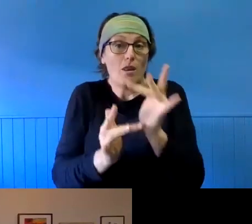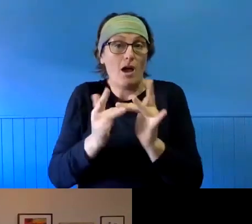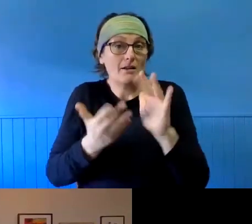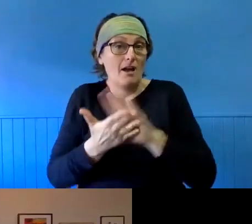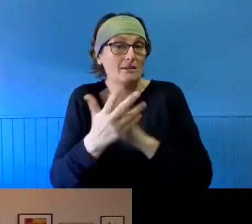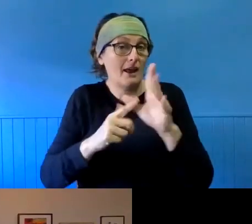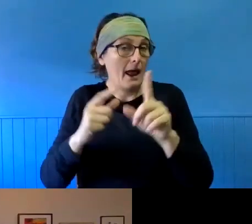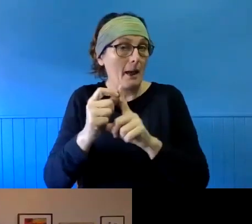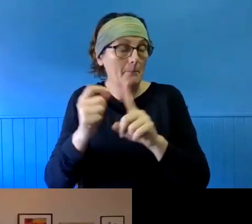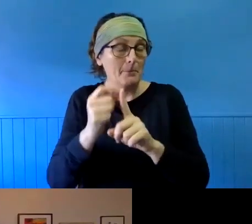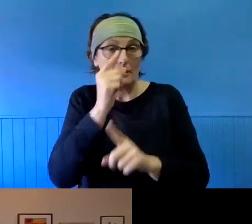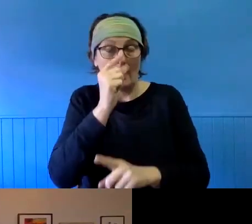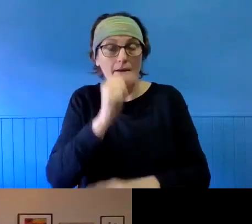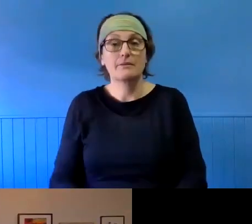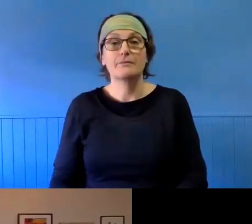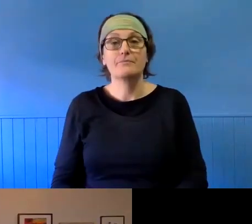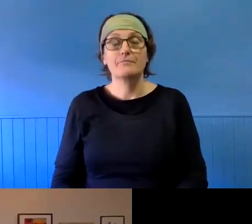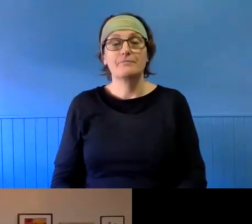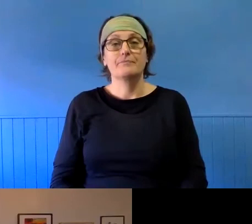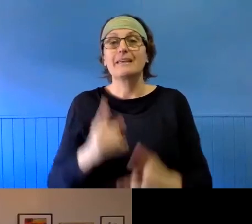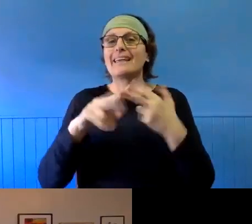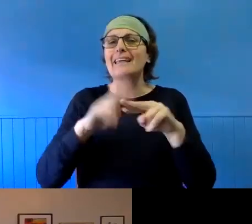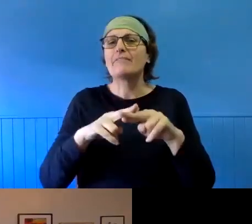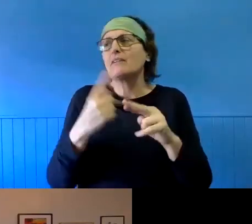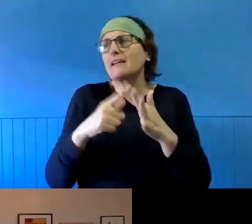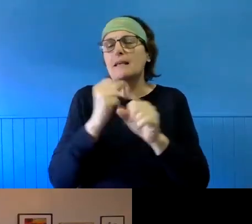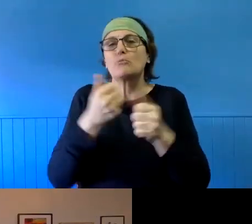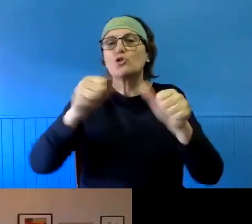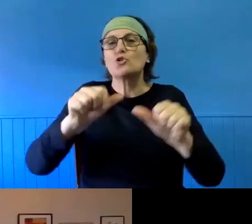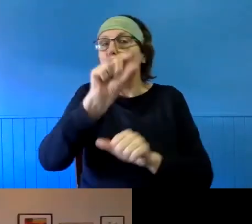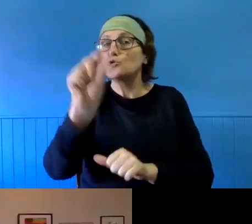Again, if we're going to be using, for example, Zoom, because of the